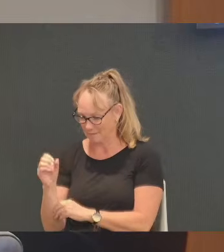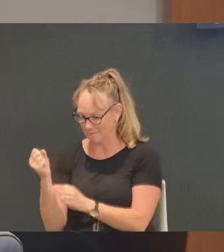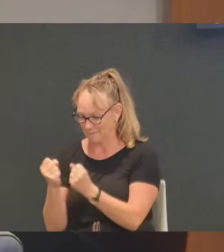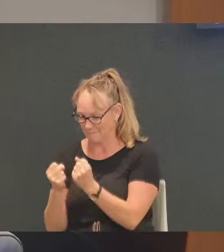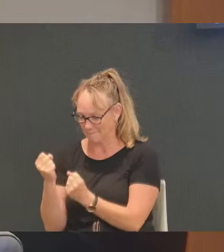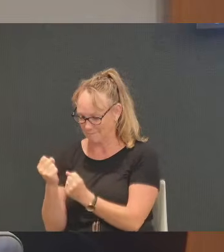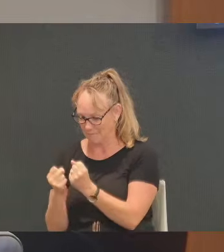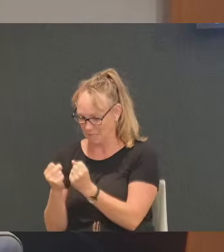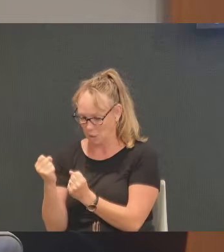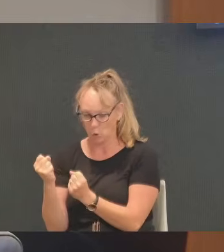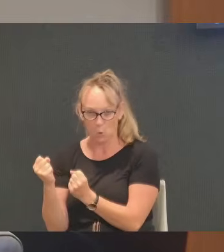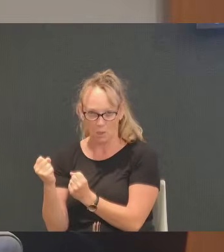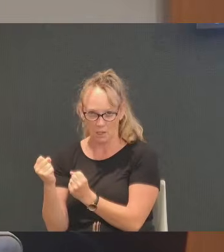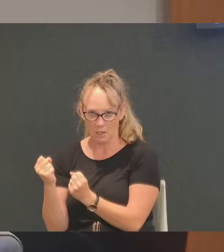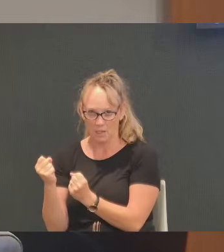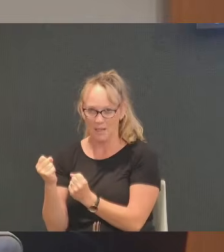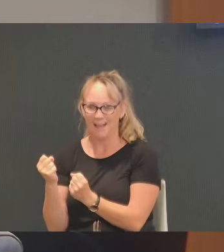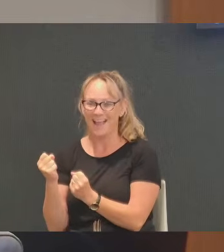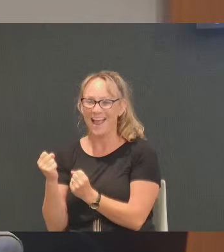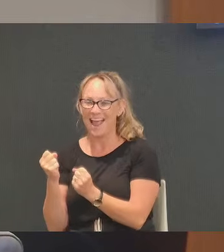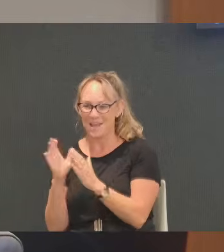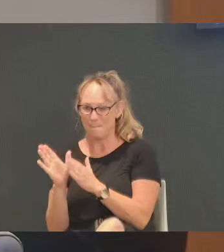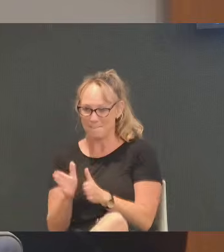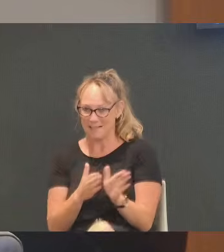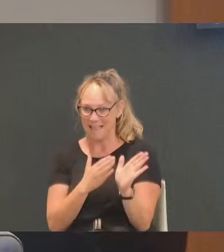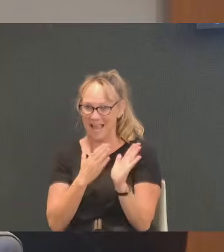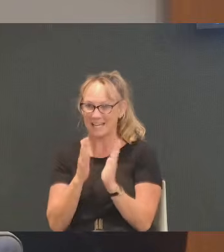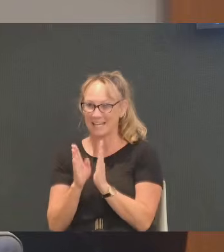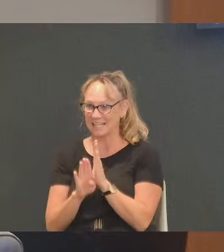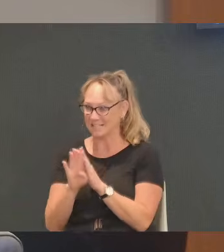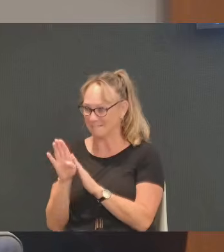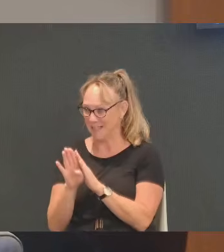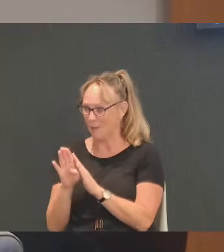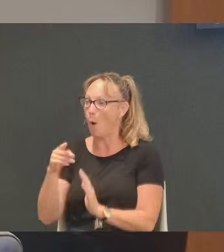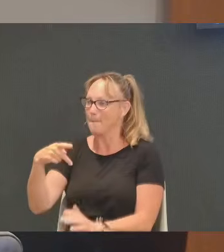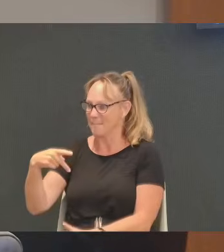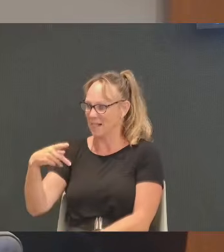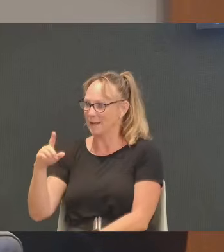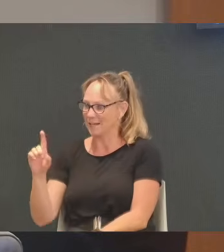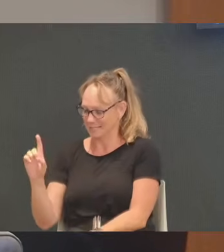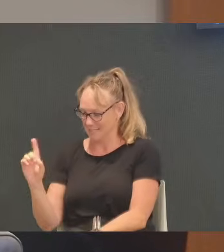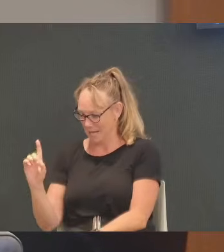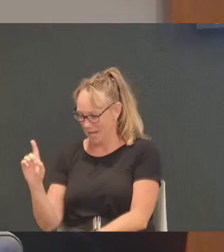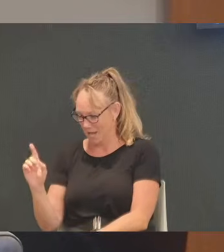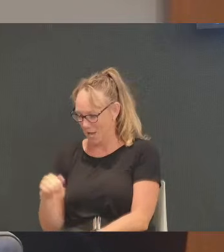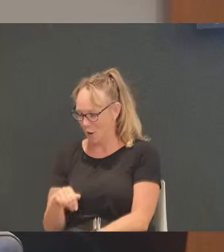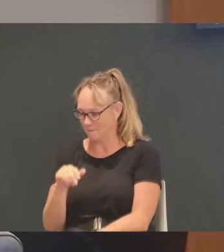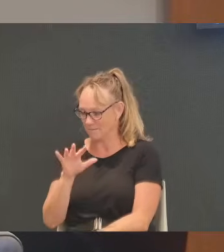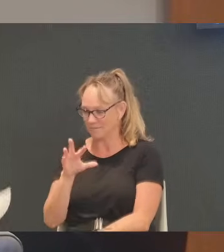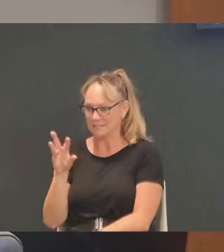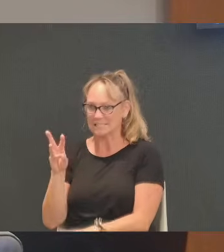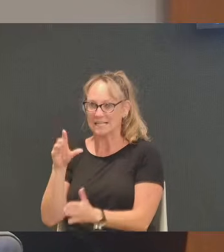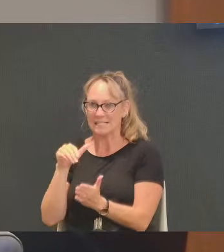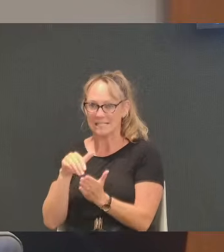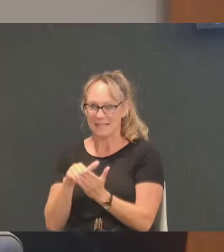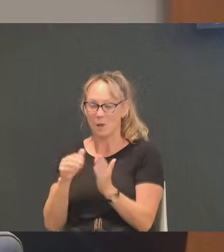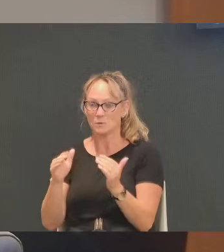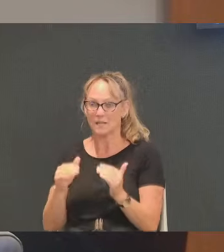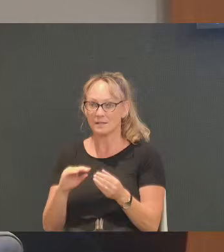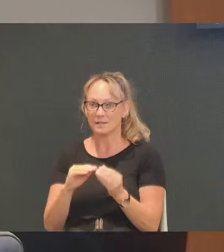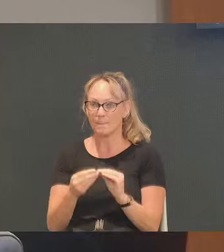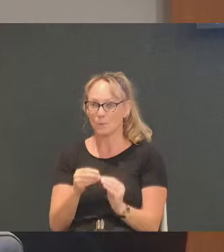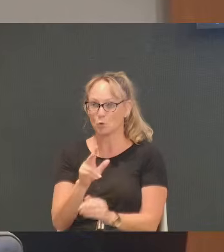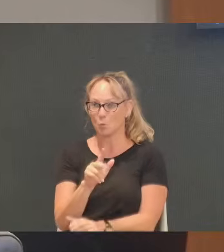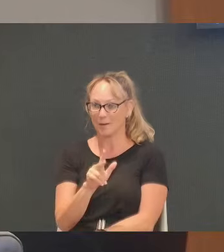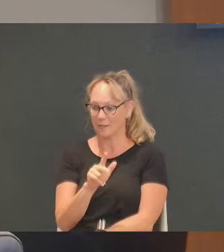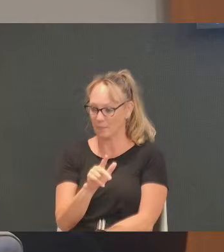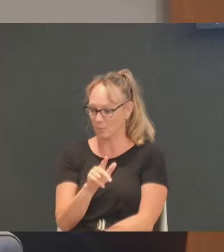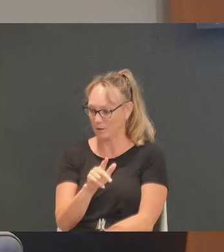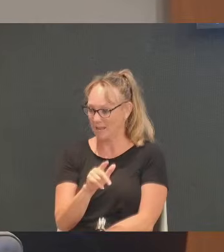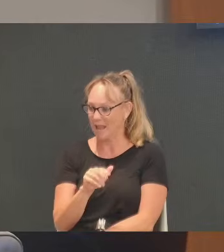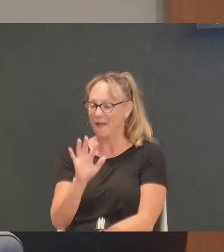I'm sorry, in Planning and Development for $56,45. Item 23 is a fifth third bank charge